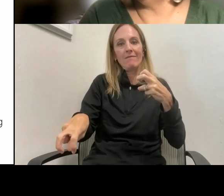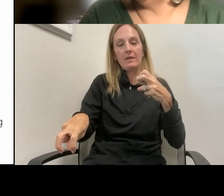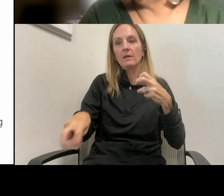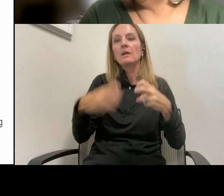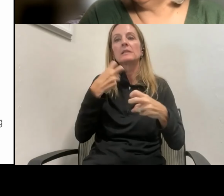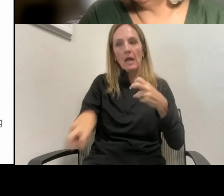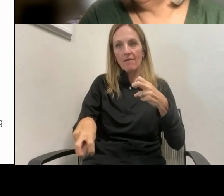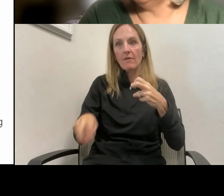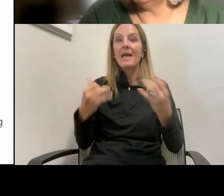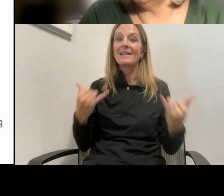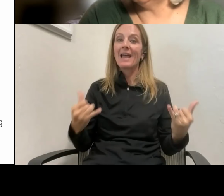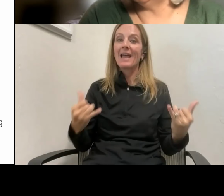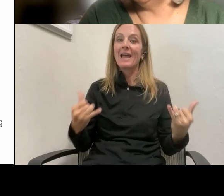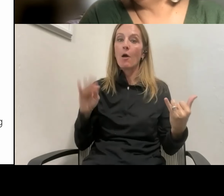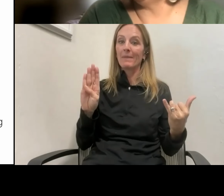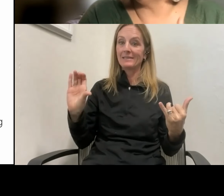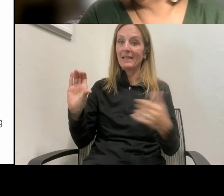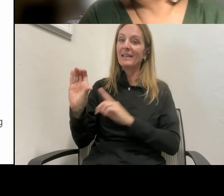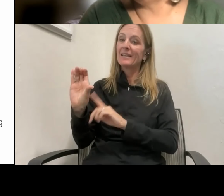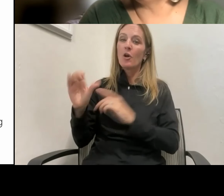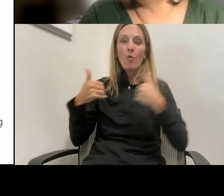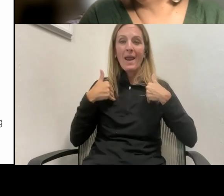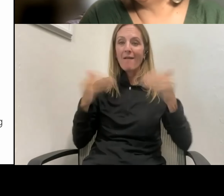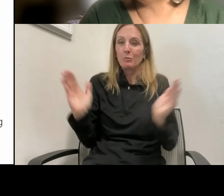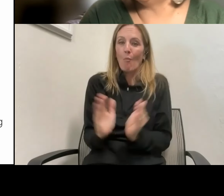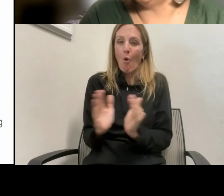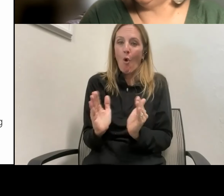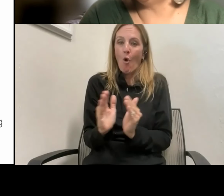much smaller communities so it might be the same people wearing different hats.